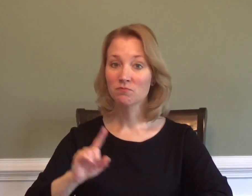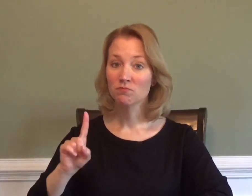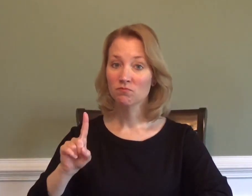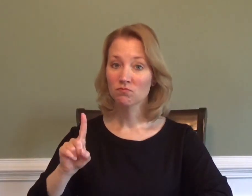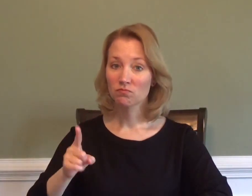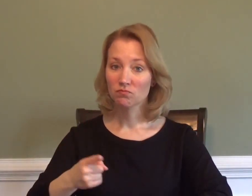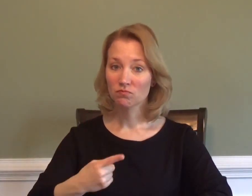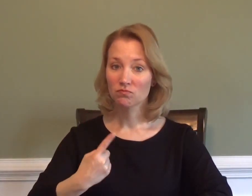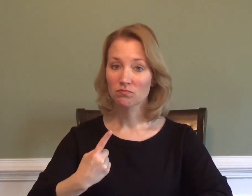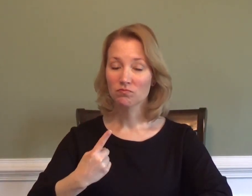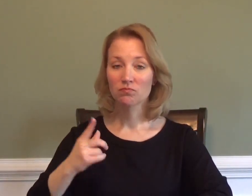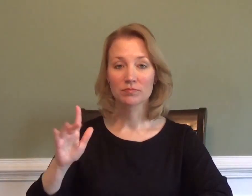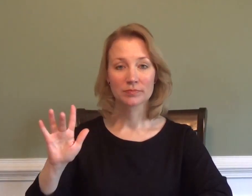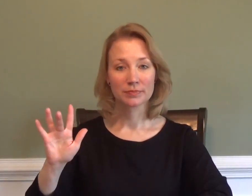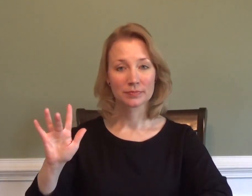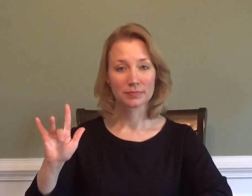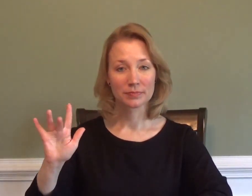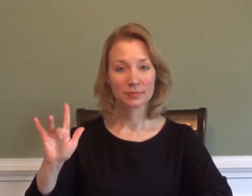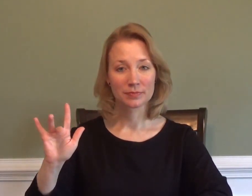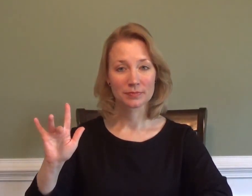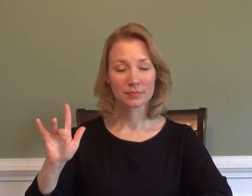$1.25